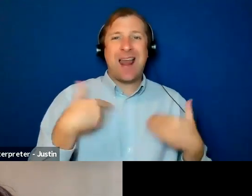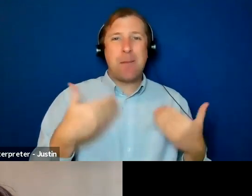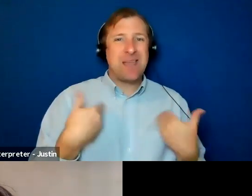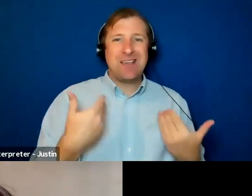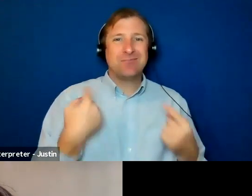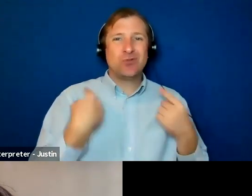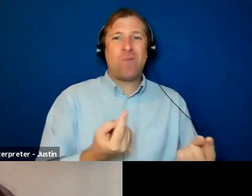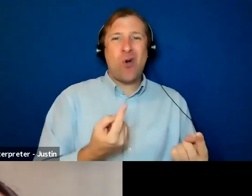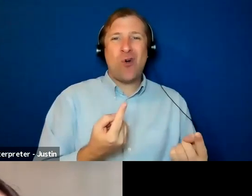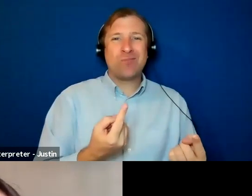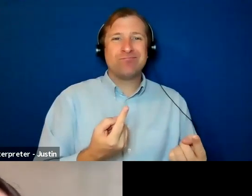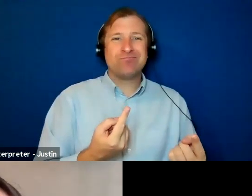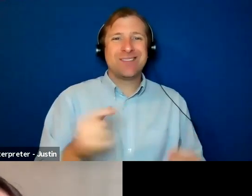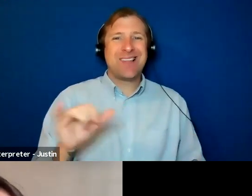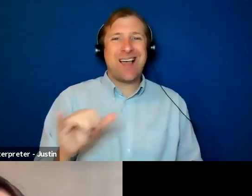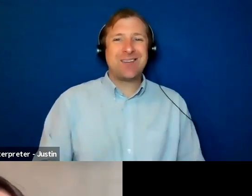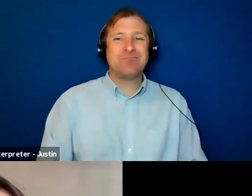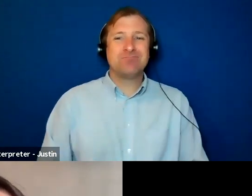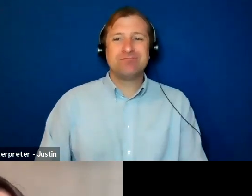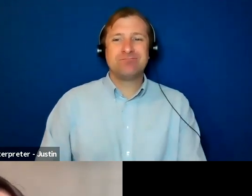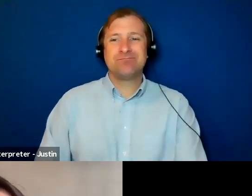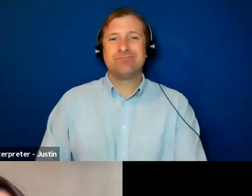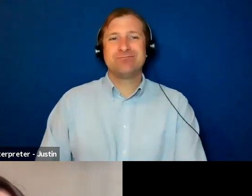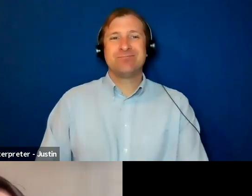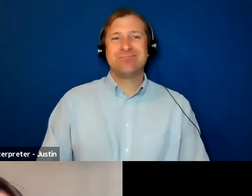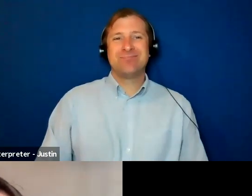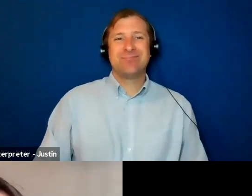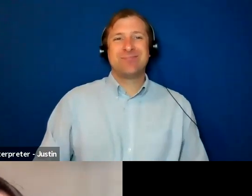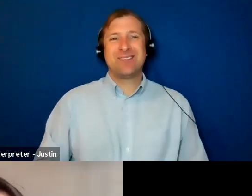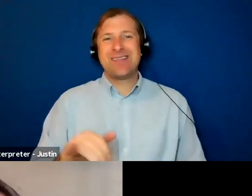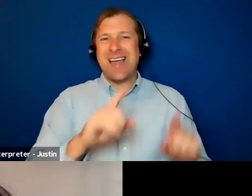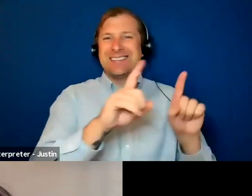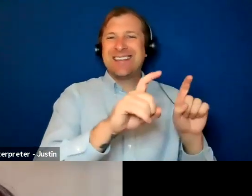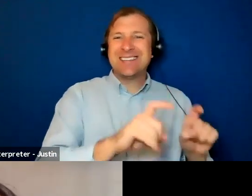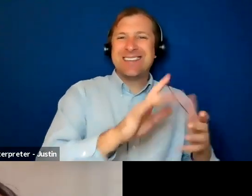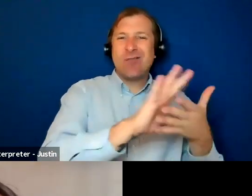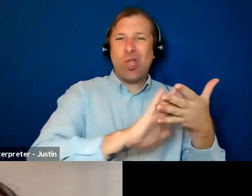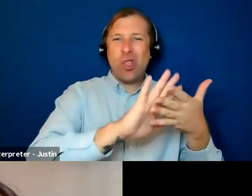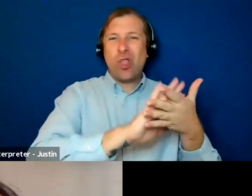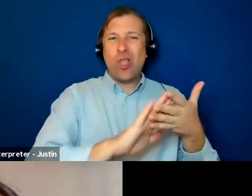there's this sort of a mushy exception to testing for commercials, short duration,